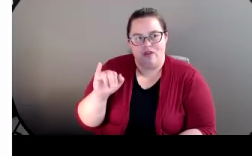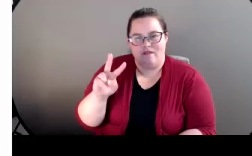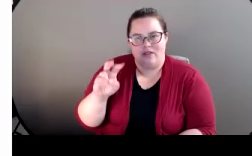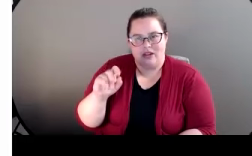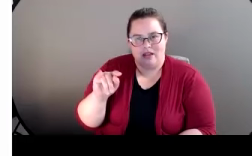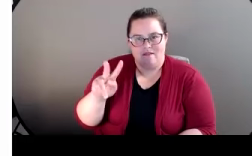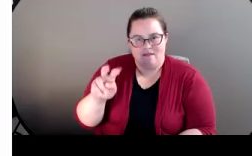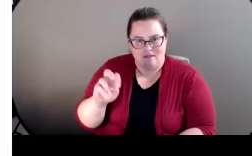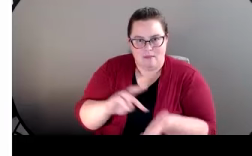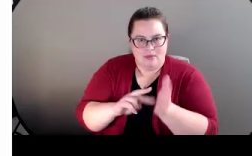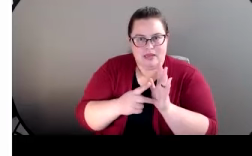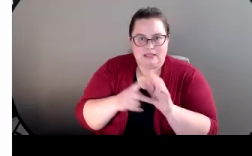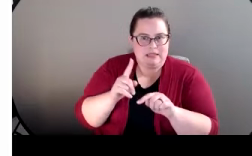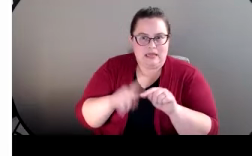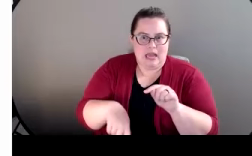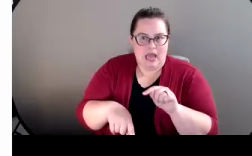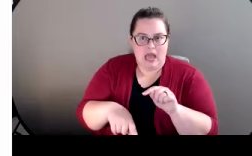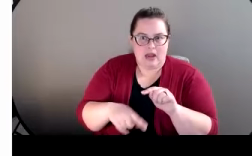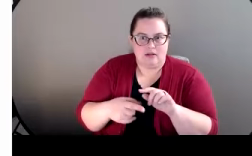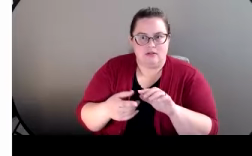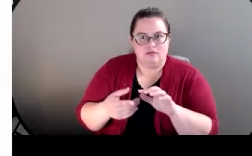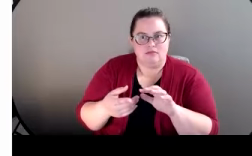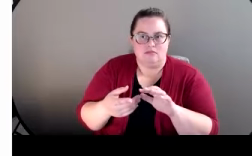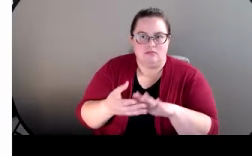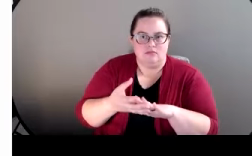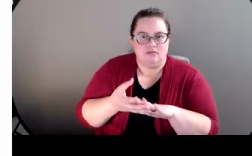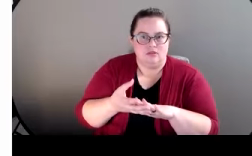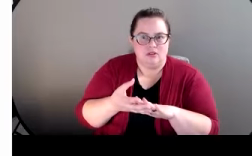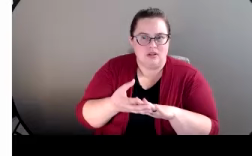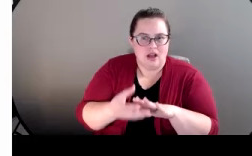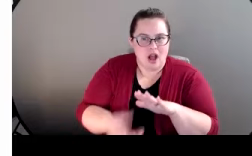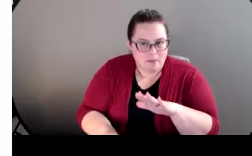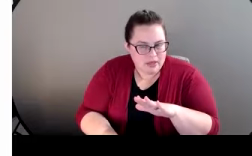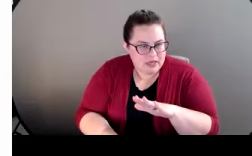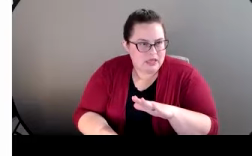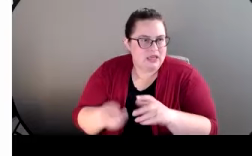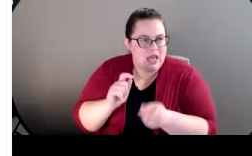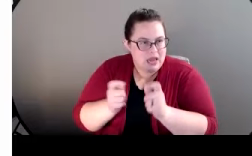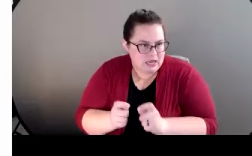So, you know, again, this is a little bit complex. If you have any questions,